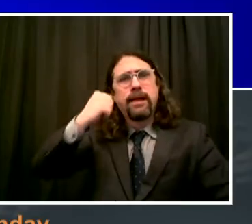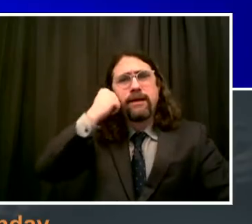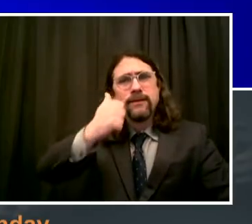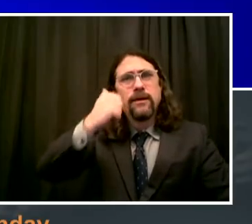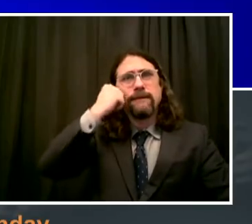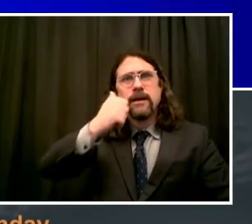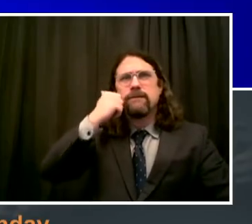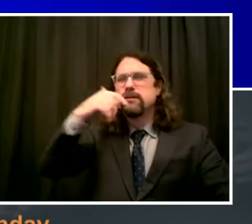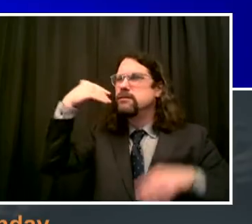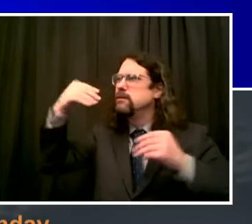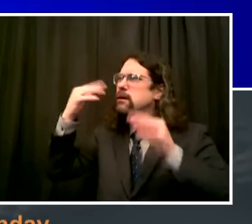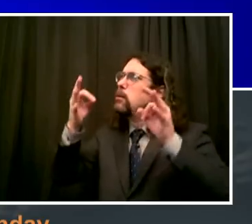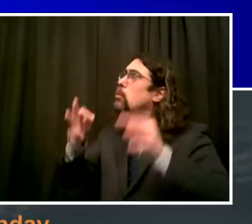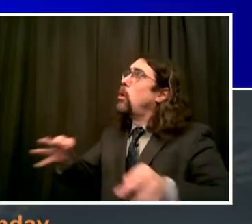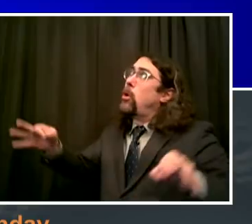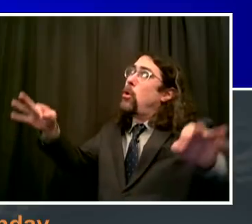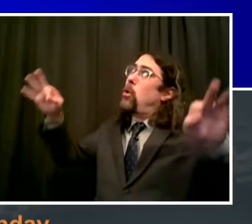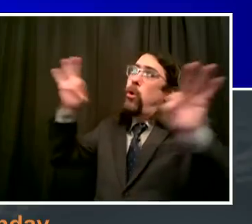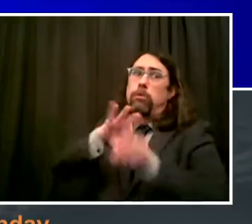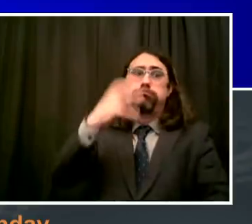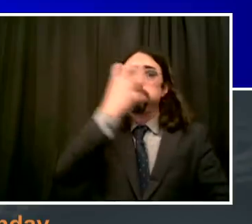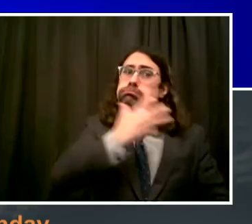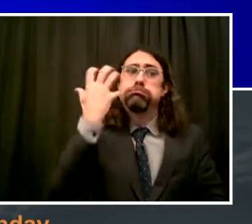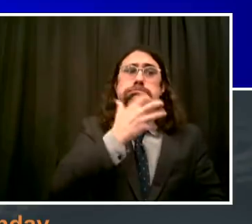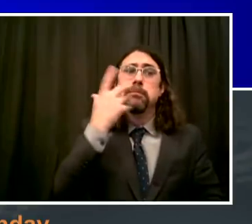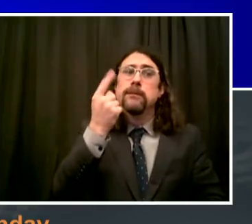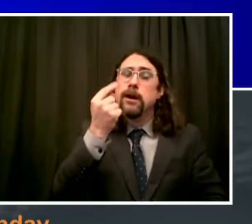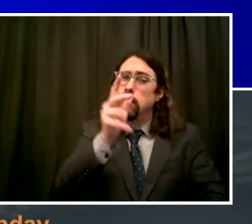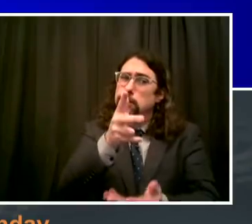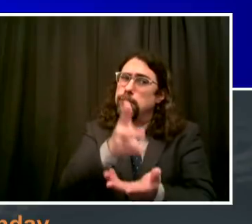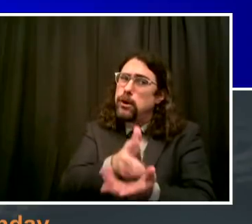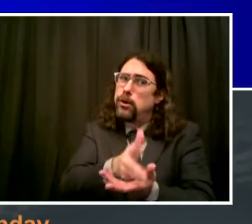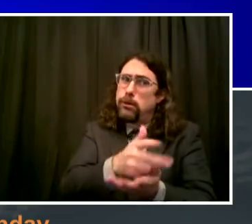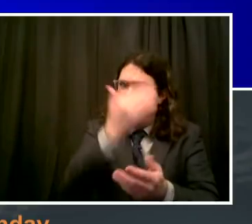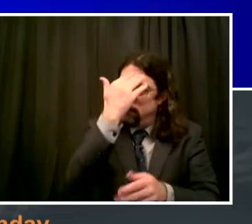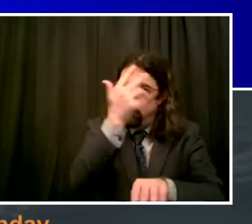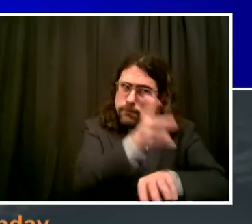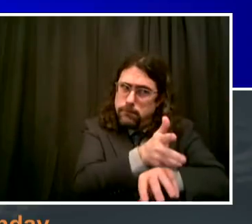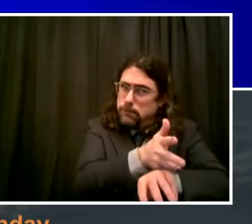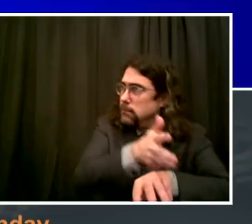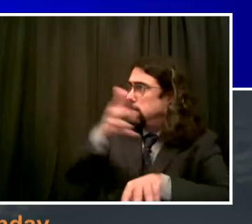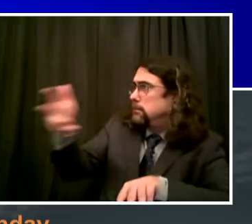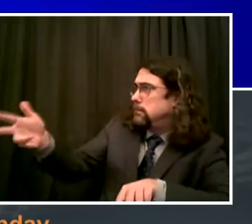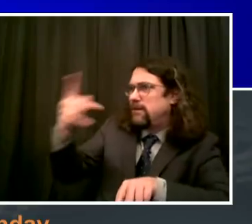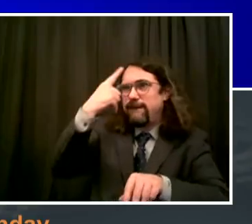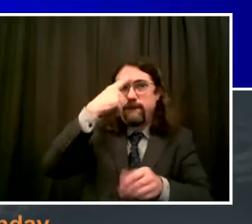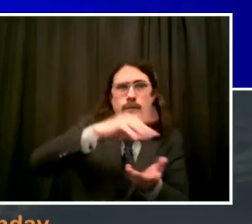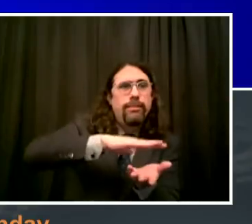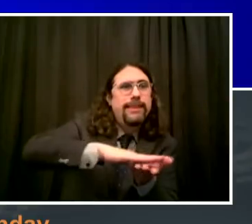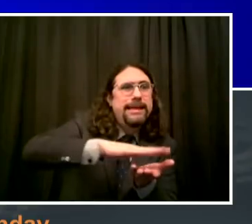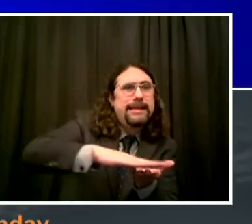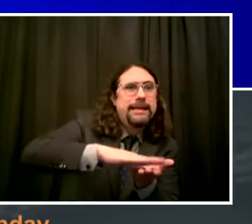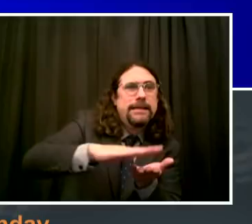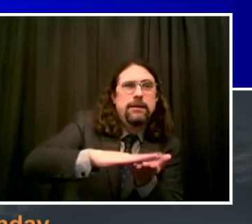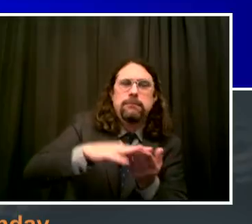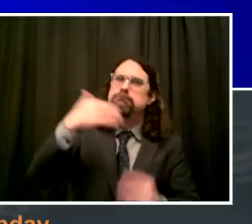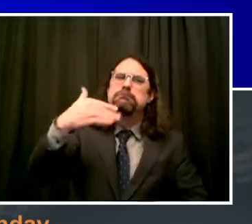AND ALWAYS WANT CLEAR ANSWERS ON